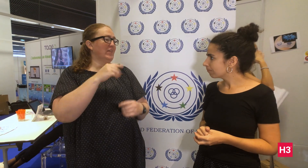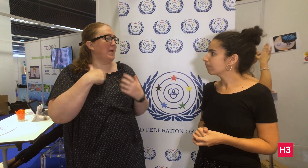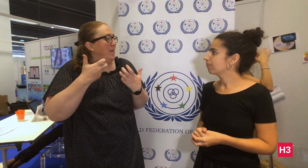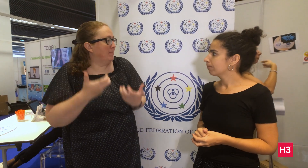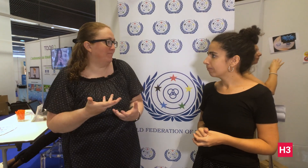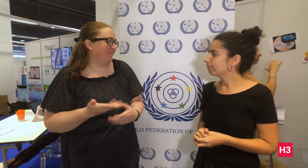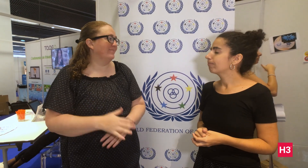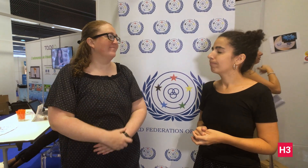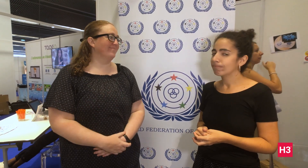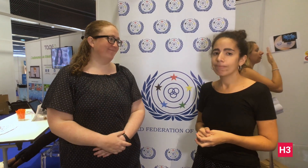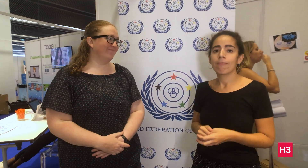I don't know well.